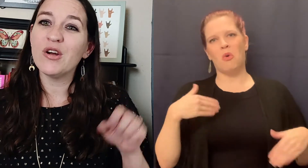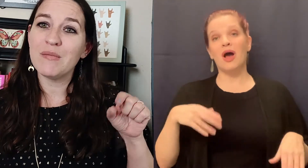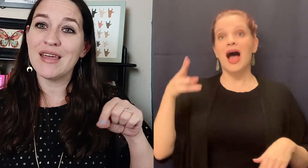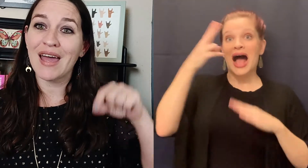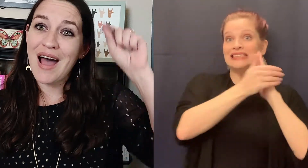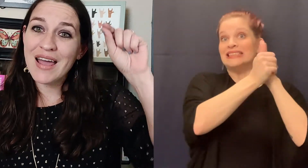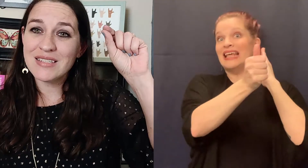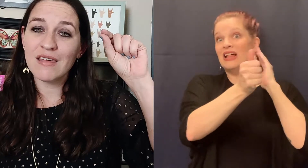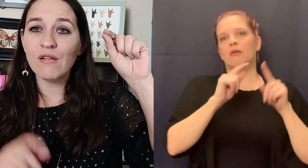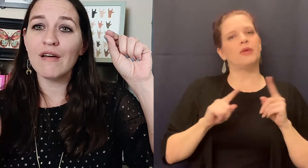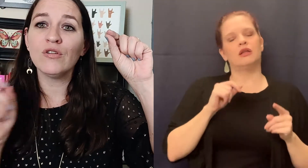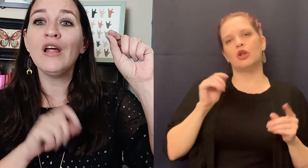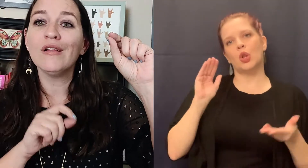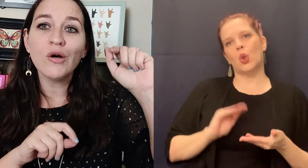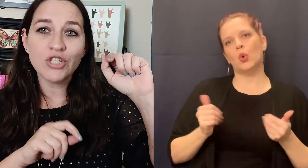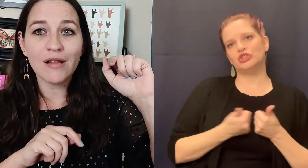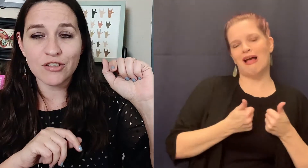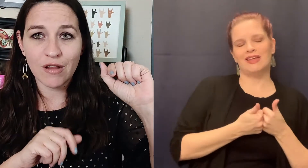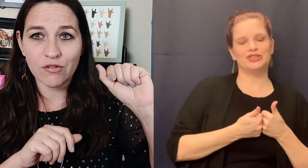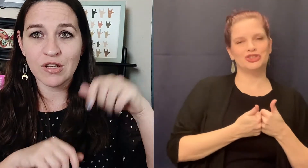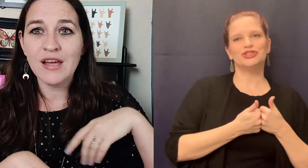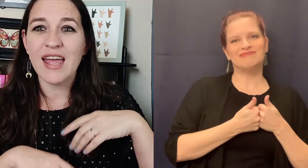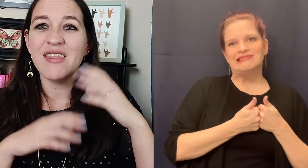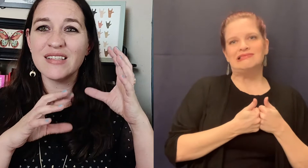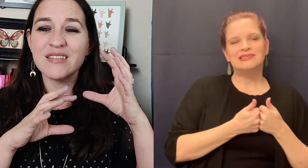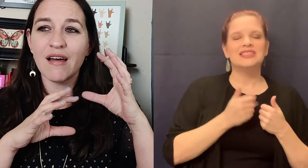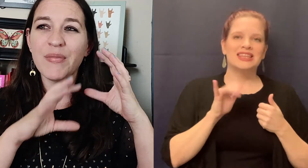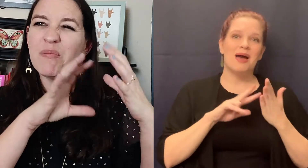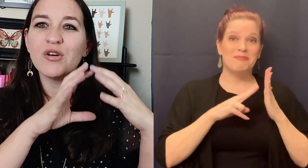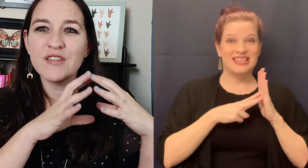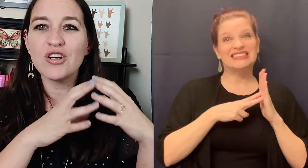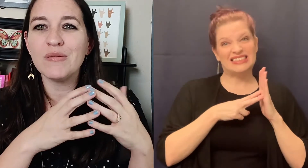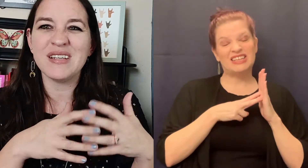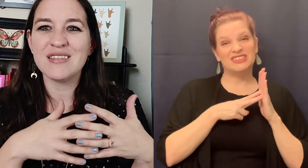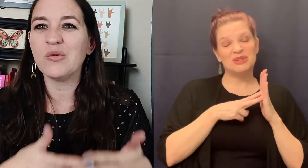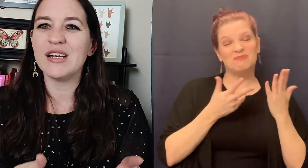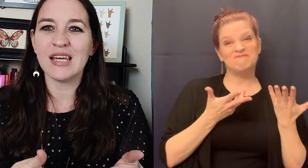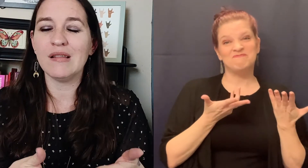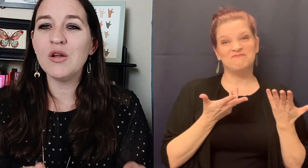They're going to be in that high skill level, low challenge level. And that's that part of the chart means that we're going to get a little